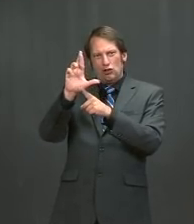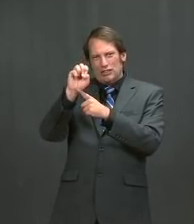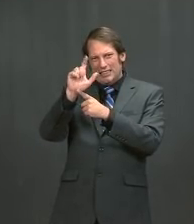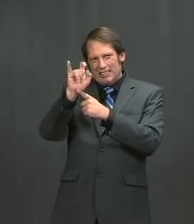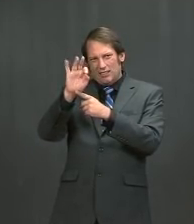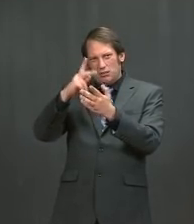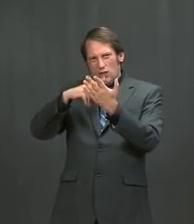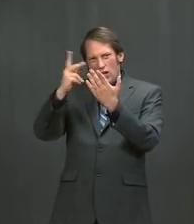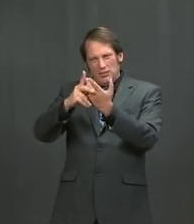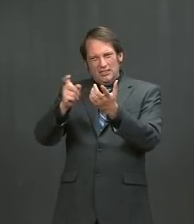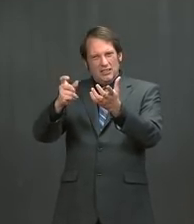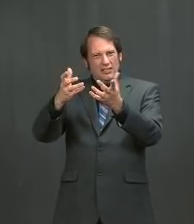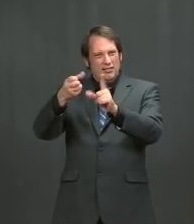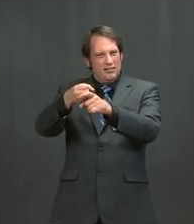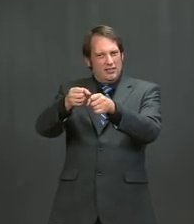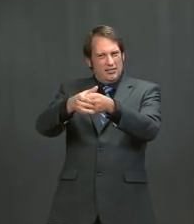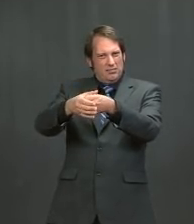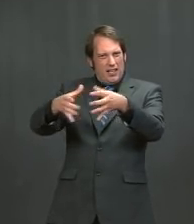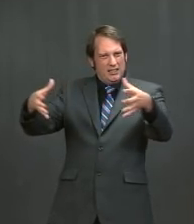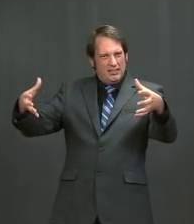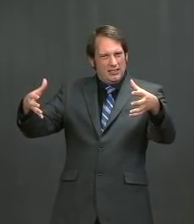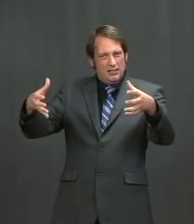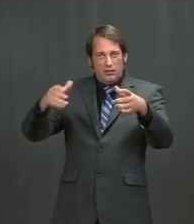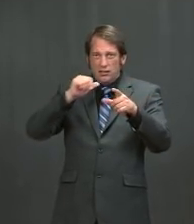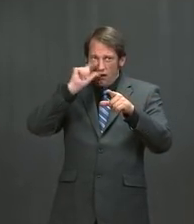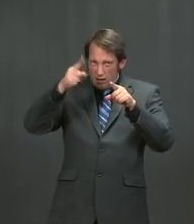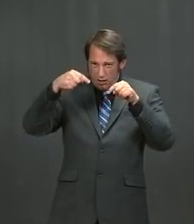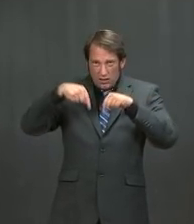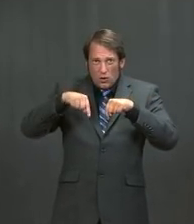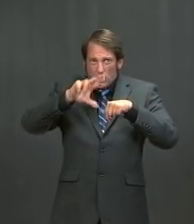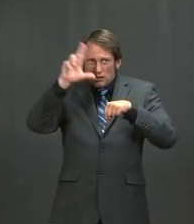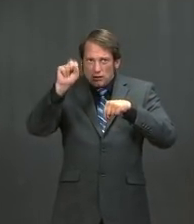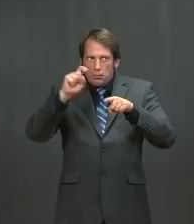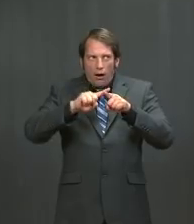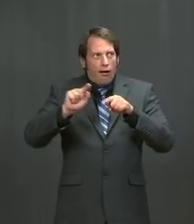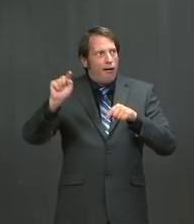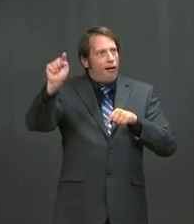that there are significant numbers of countries that are, you know, middle-income countries.